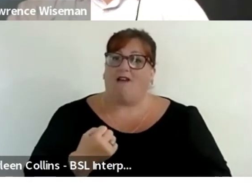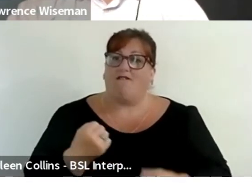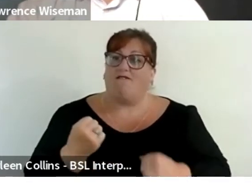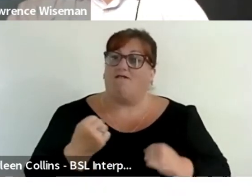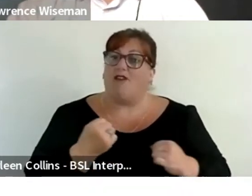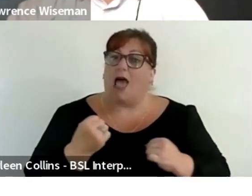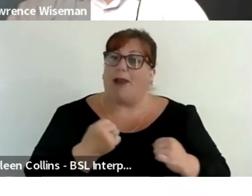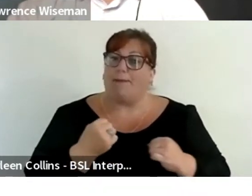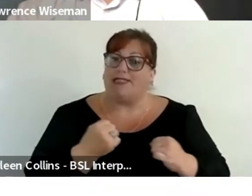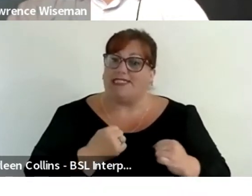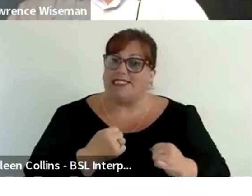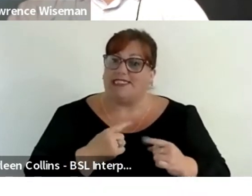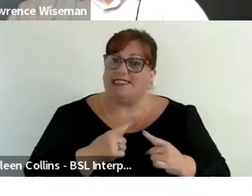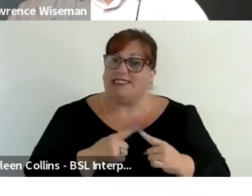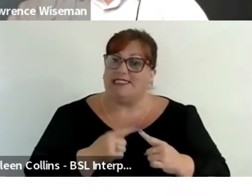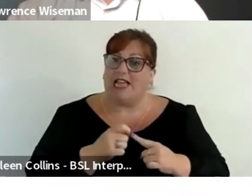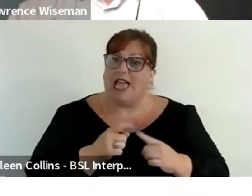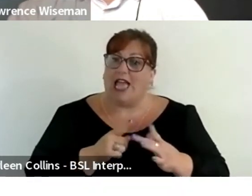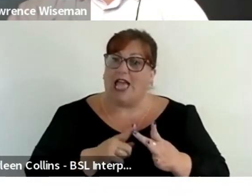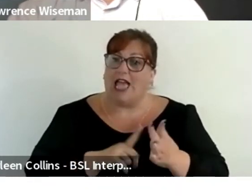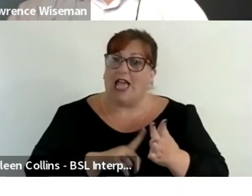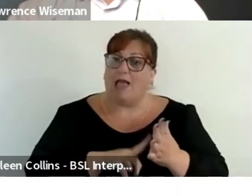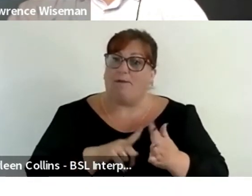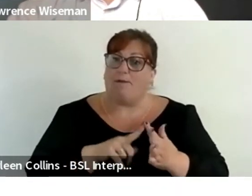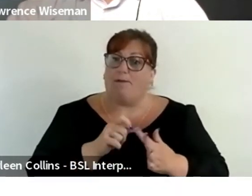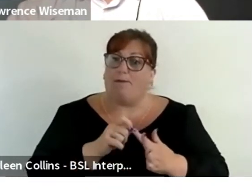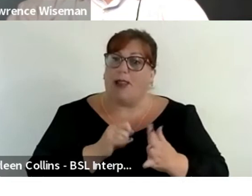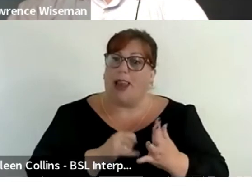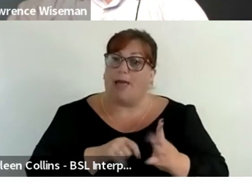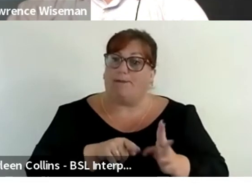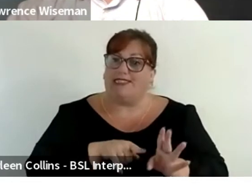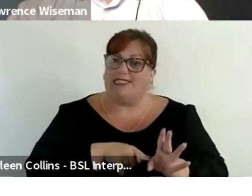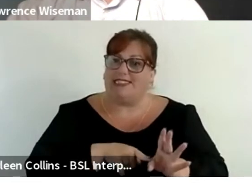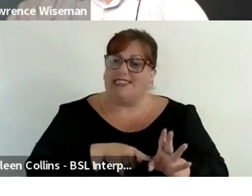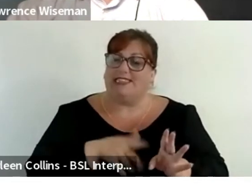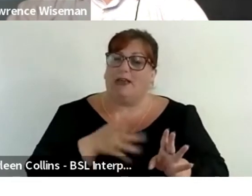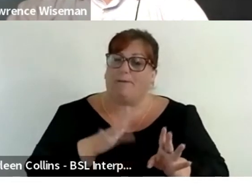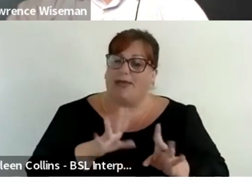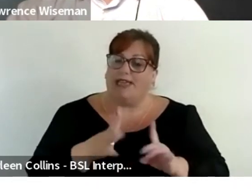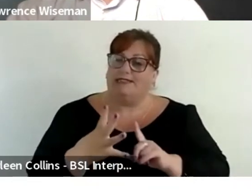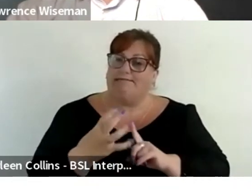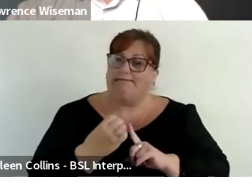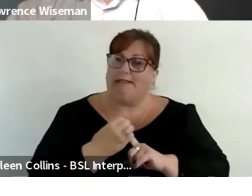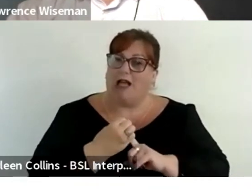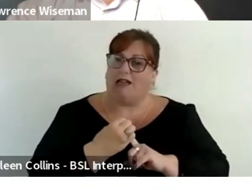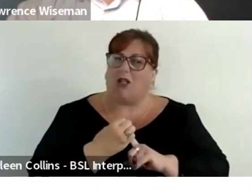We got the diagnosis 15 or 20 years ago now. We are starting to understand a little bit more about it.